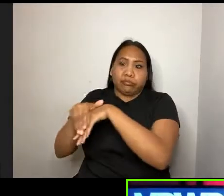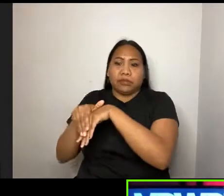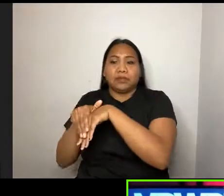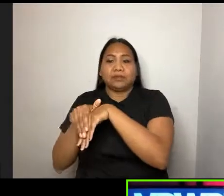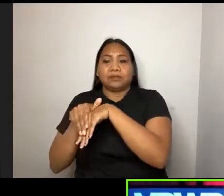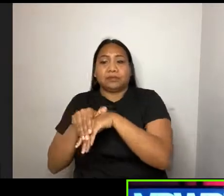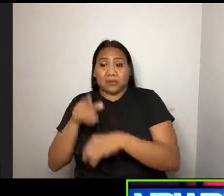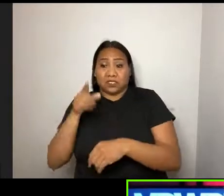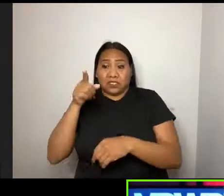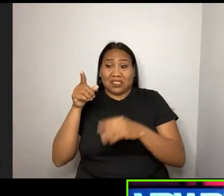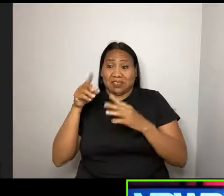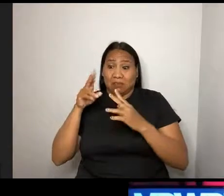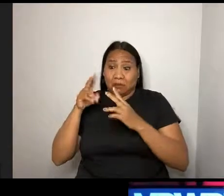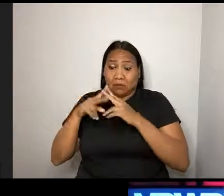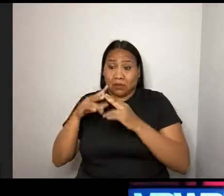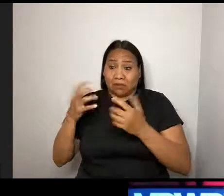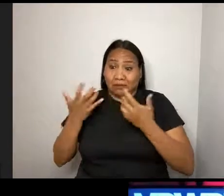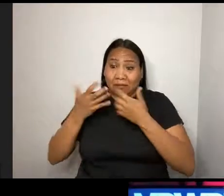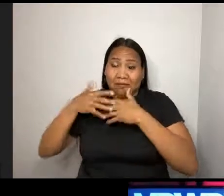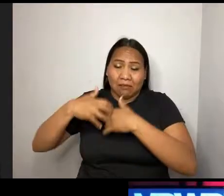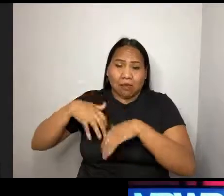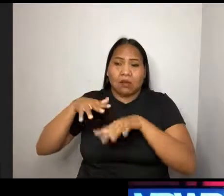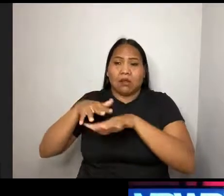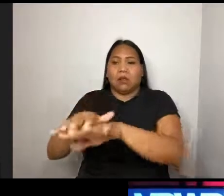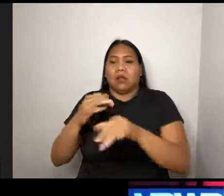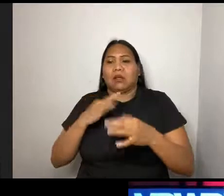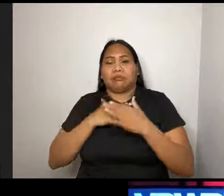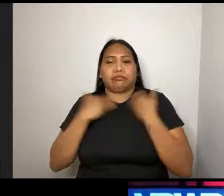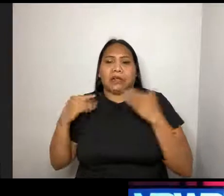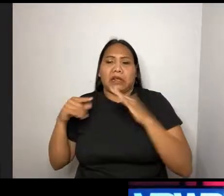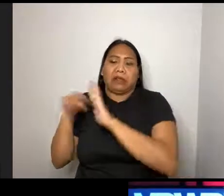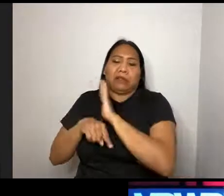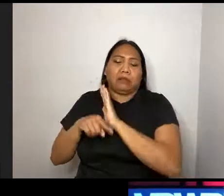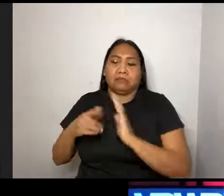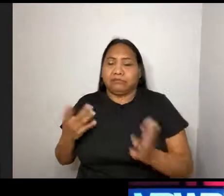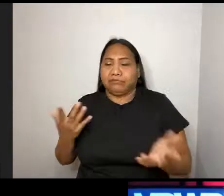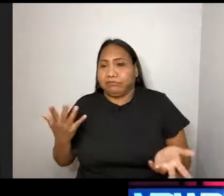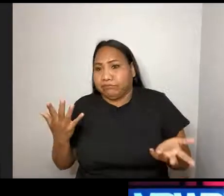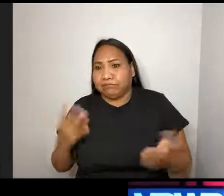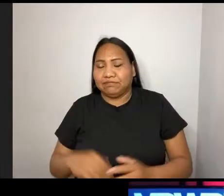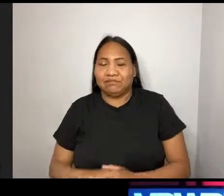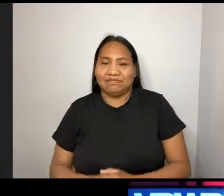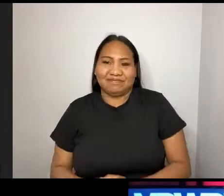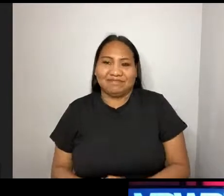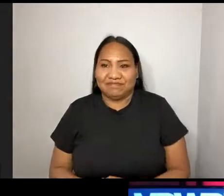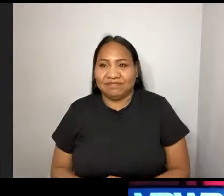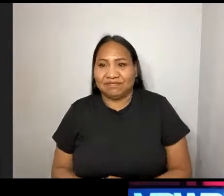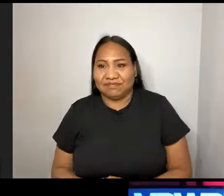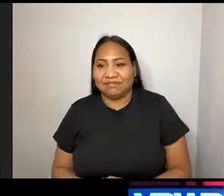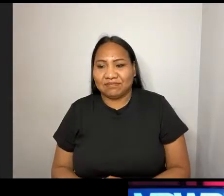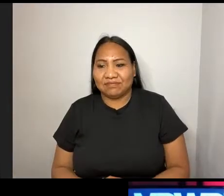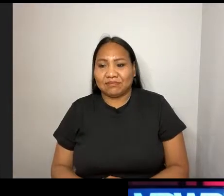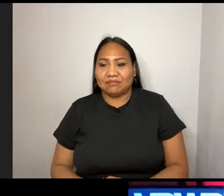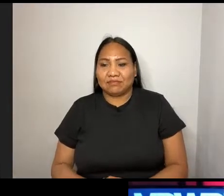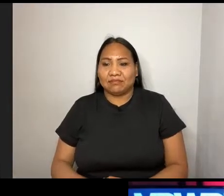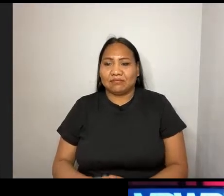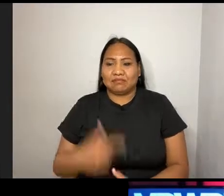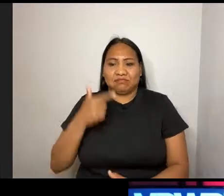And I suspect your journey didn't stop there and that you have continued to